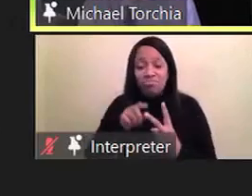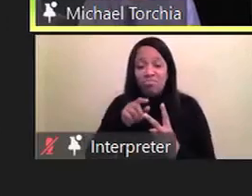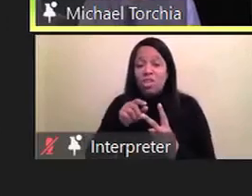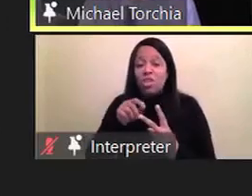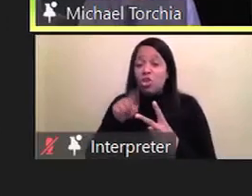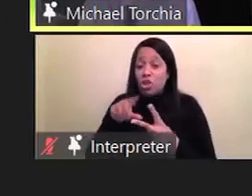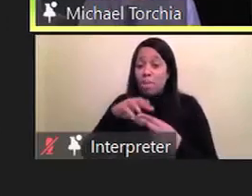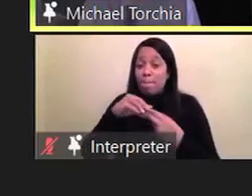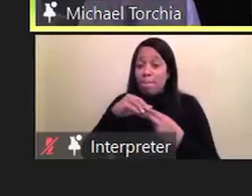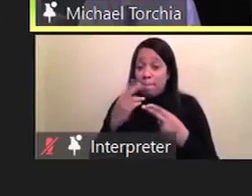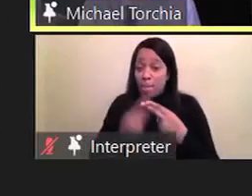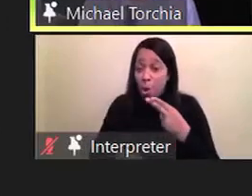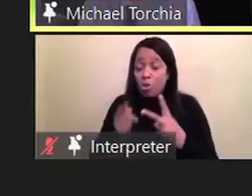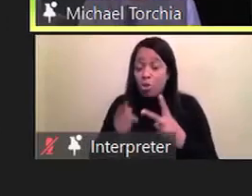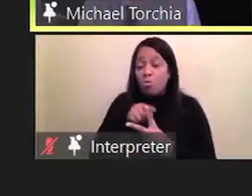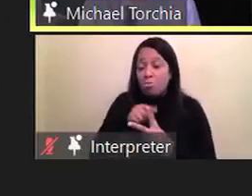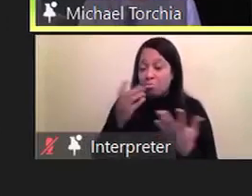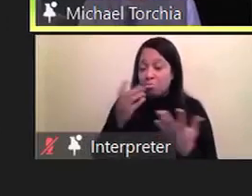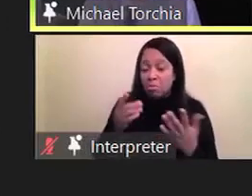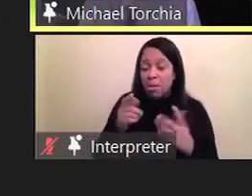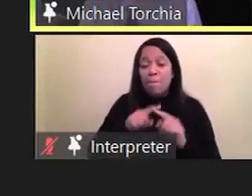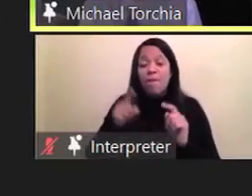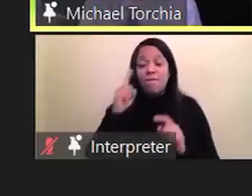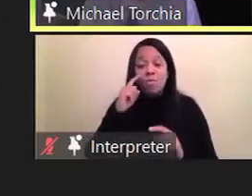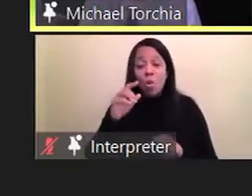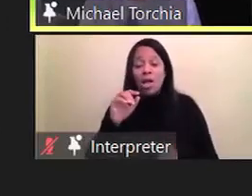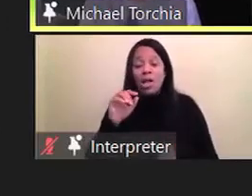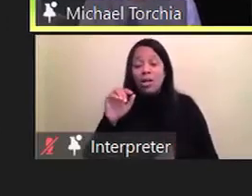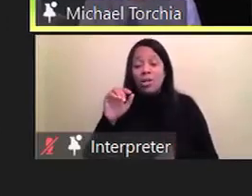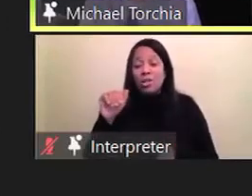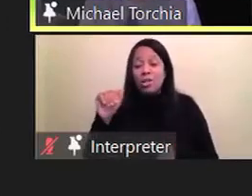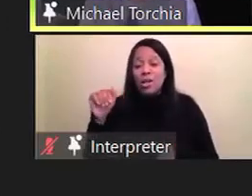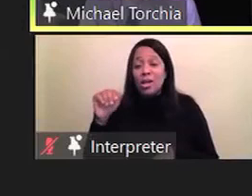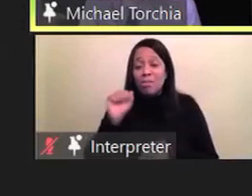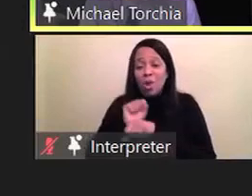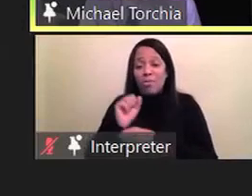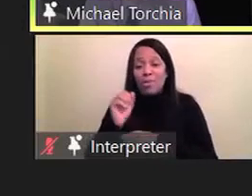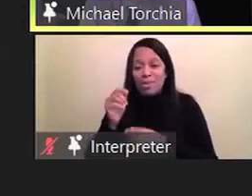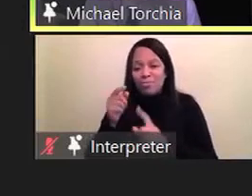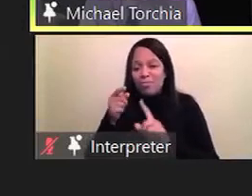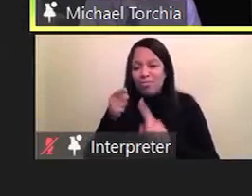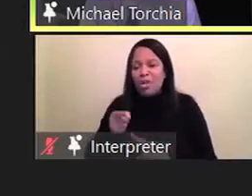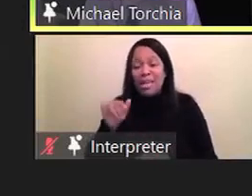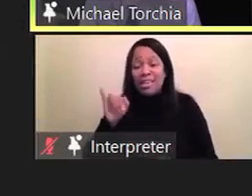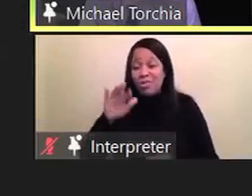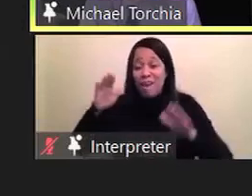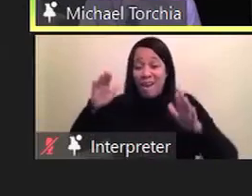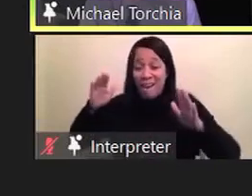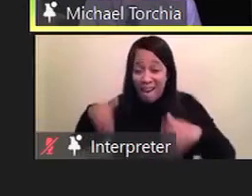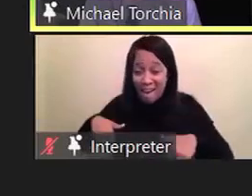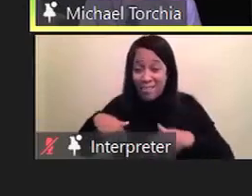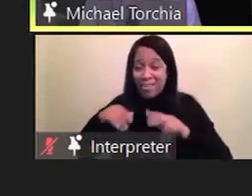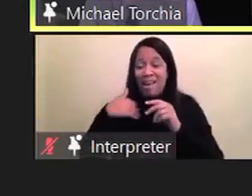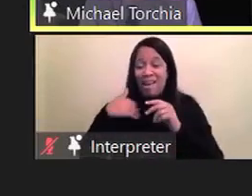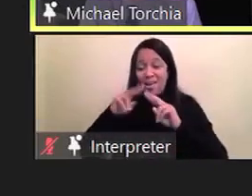But on the employment side, again, if you've never had it done, I can almost guarantee there will be something.